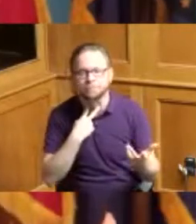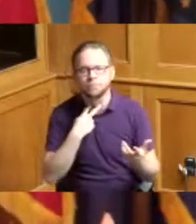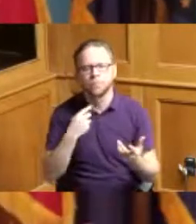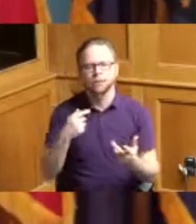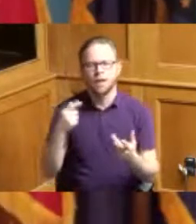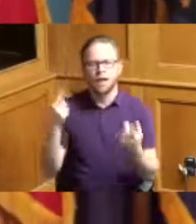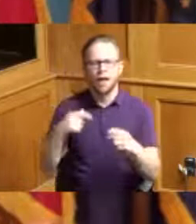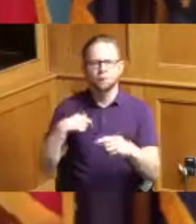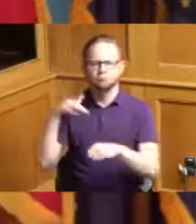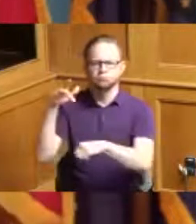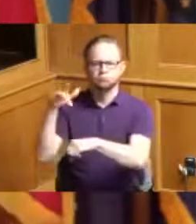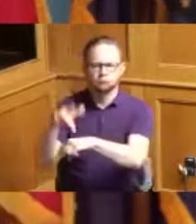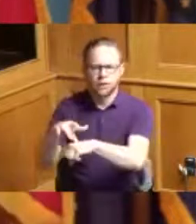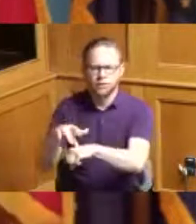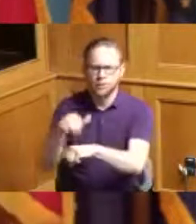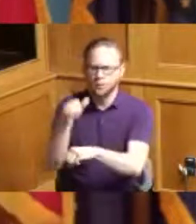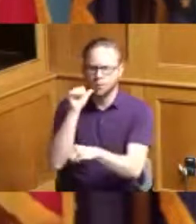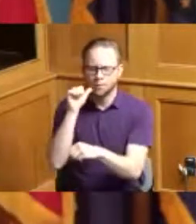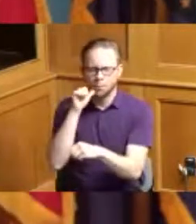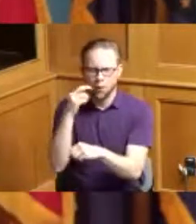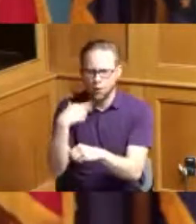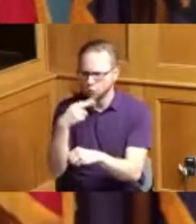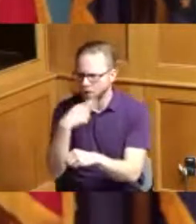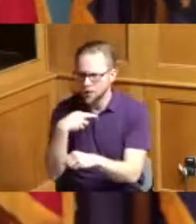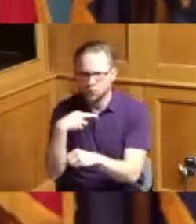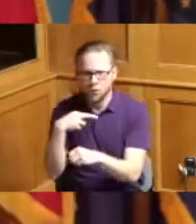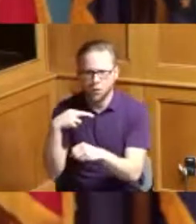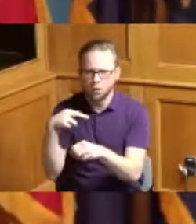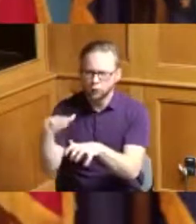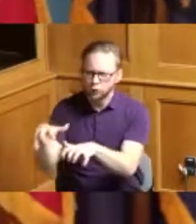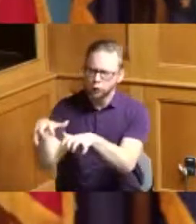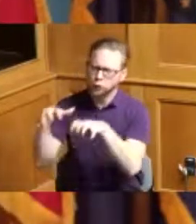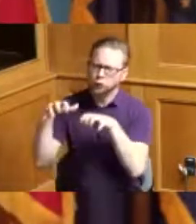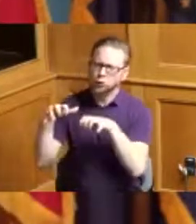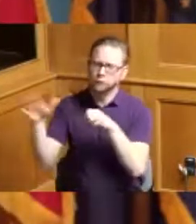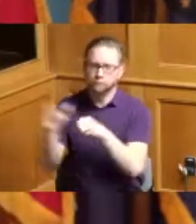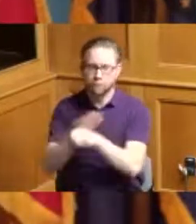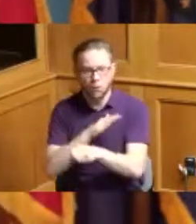and restaurant and that place was packed in the convention business the more people you bring